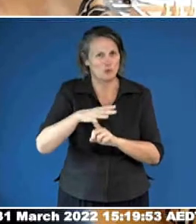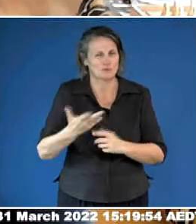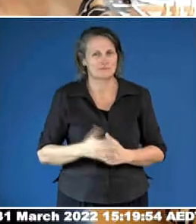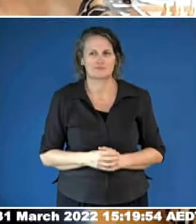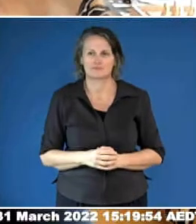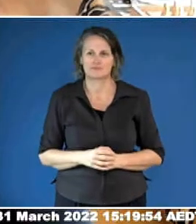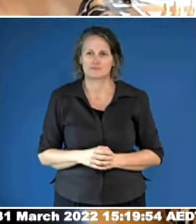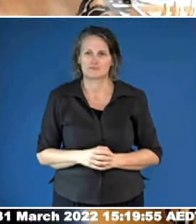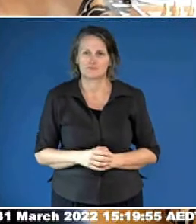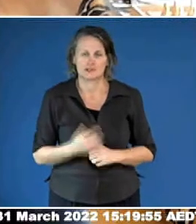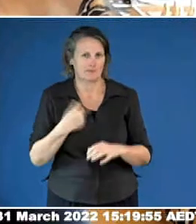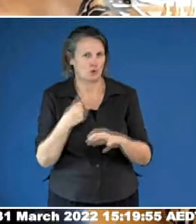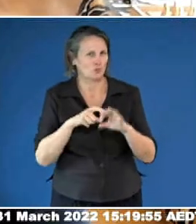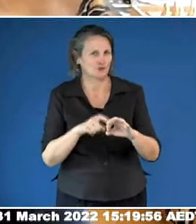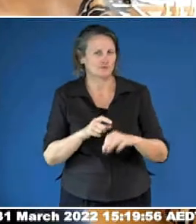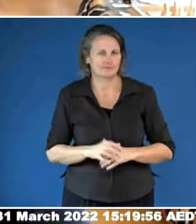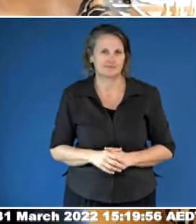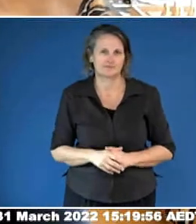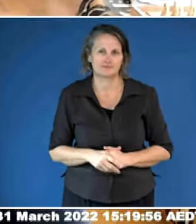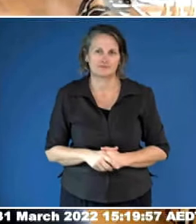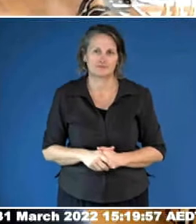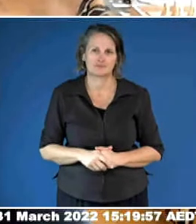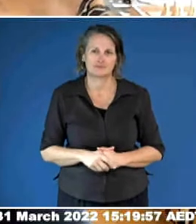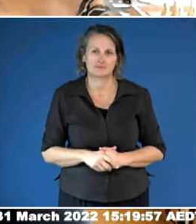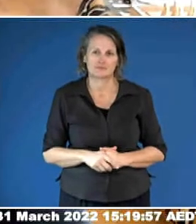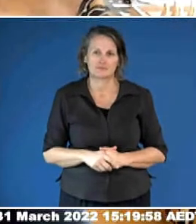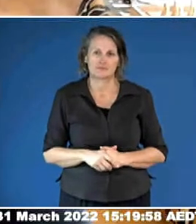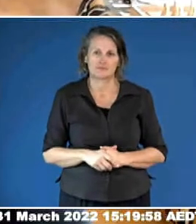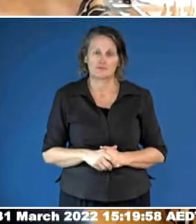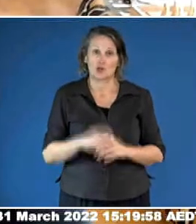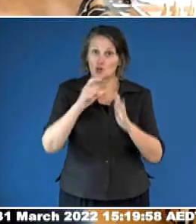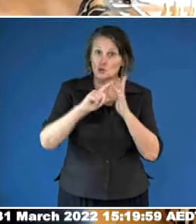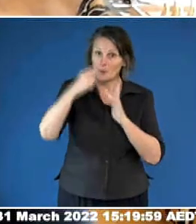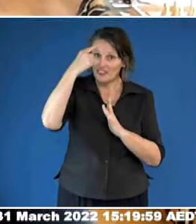So that's just one question. And whether you think it's possible to get that view into them.